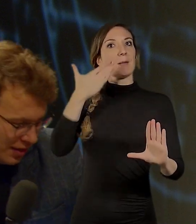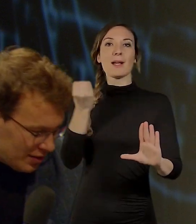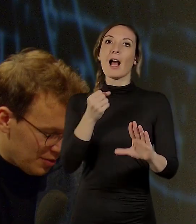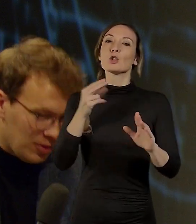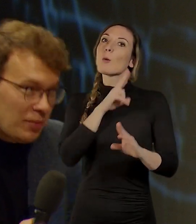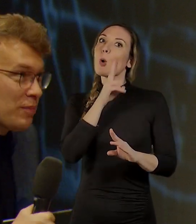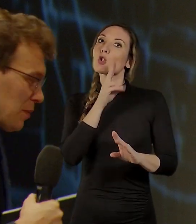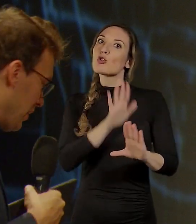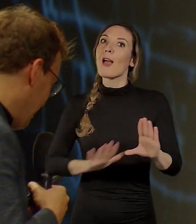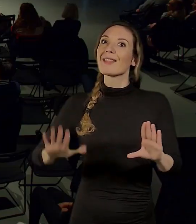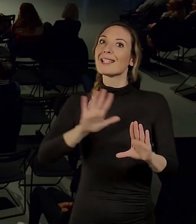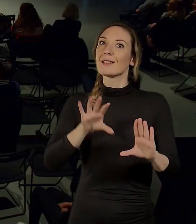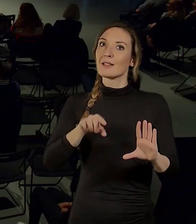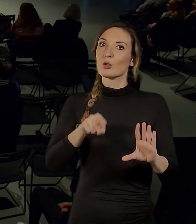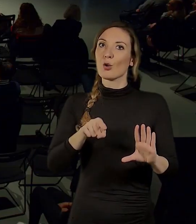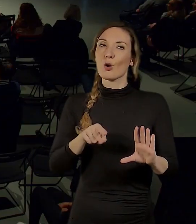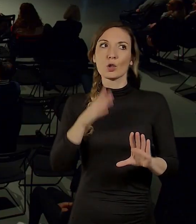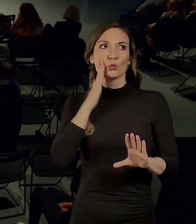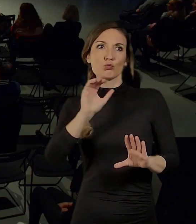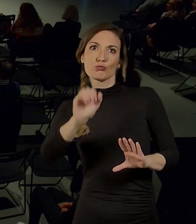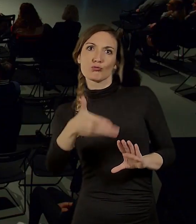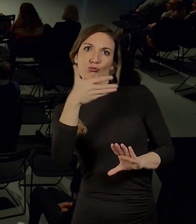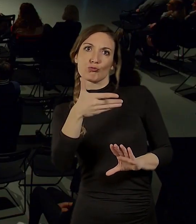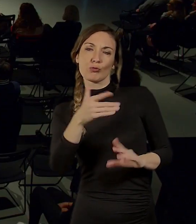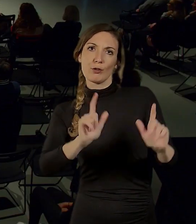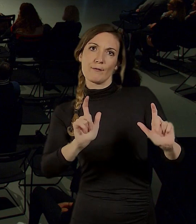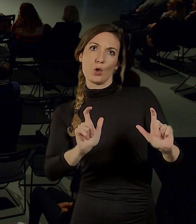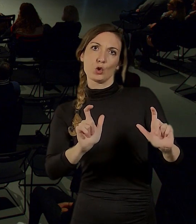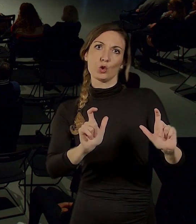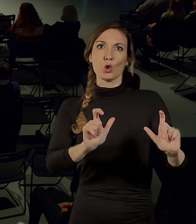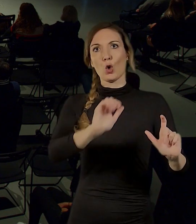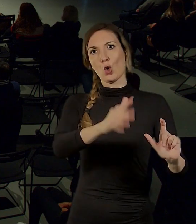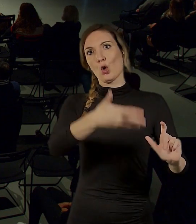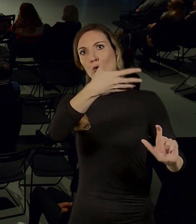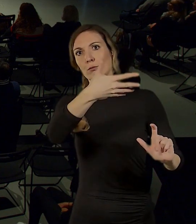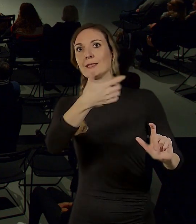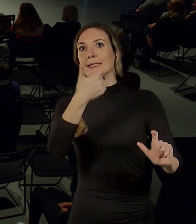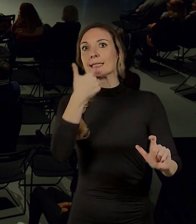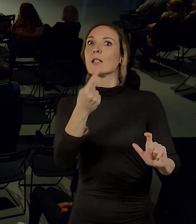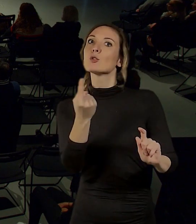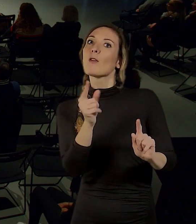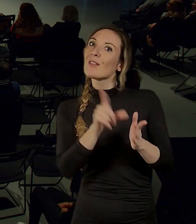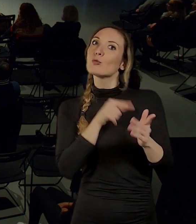Mr. Mayor, I also really appreciate Skanska's approach, the way it approached it. In this case,